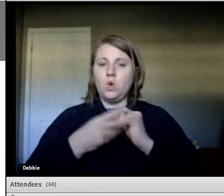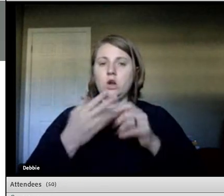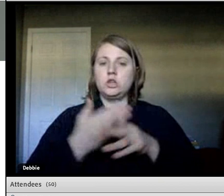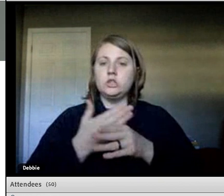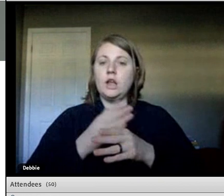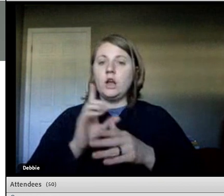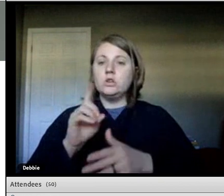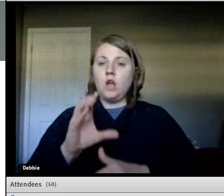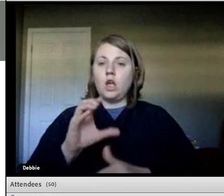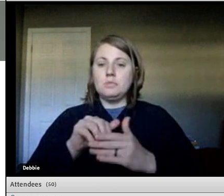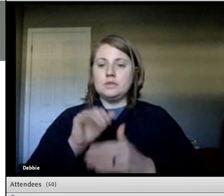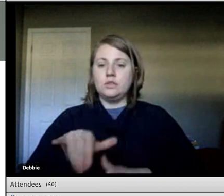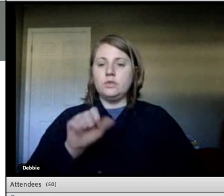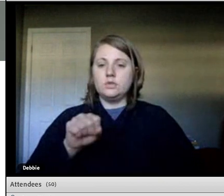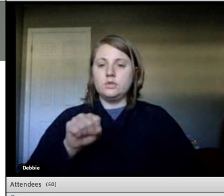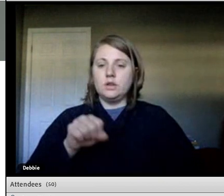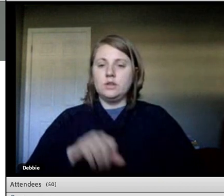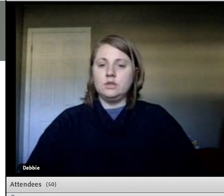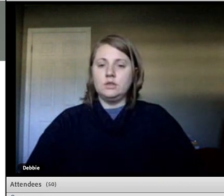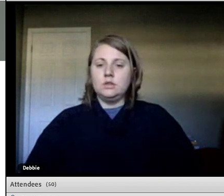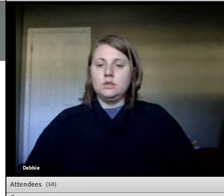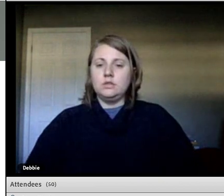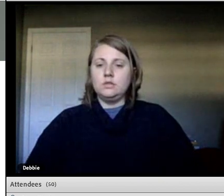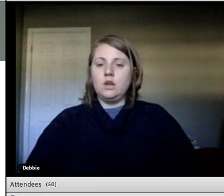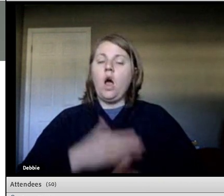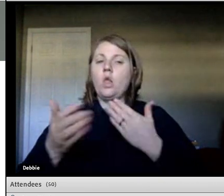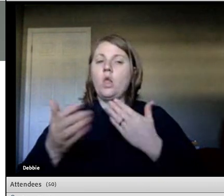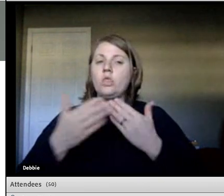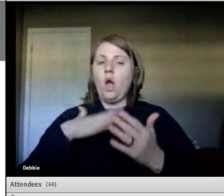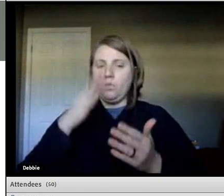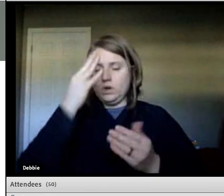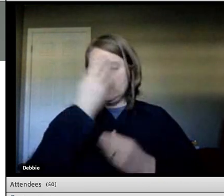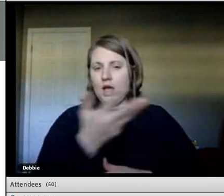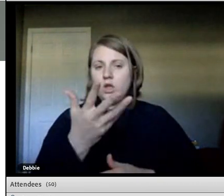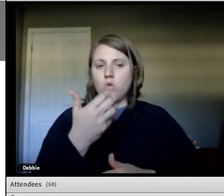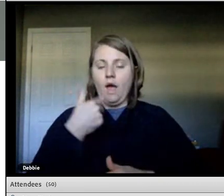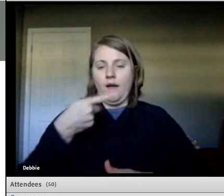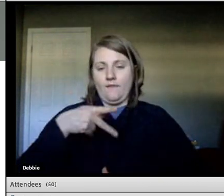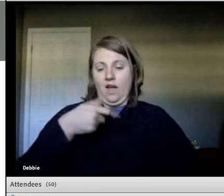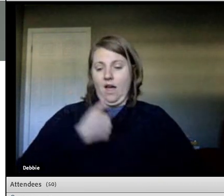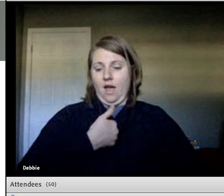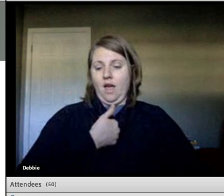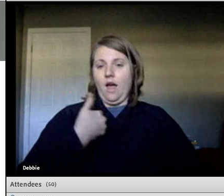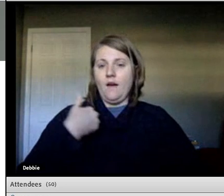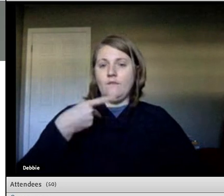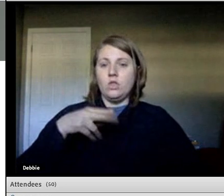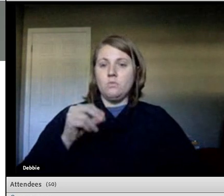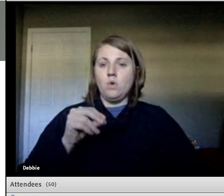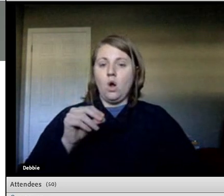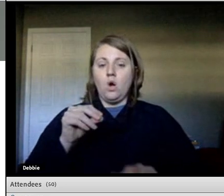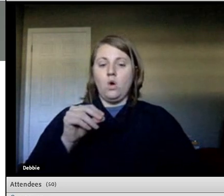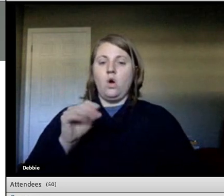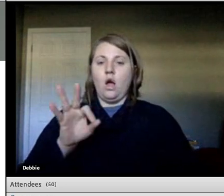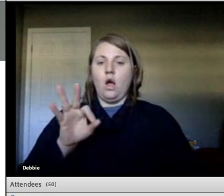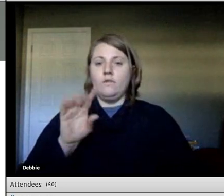Although I will tell you -- and I have the pro version of Dropbox. I have a lot of storage issues. I was annoyed with Dropbox the other day